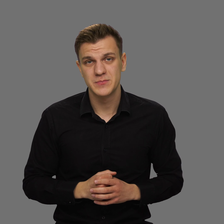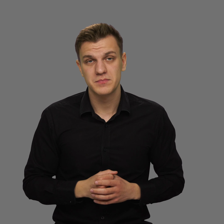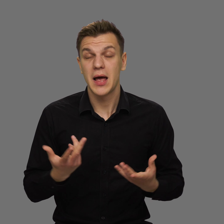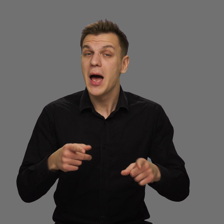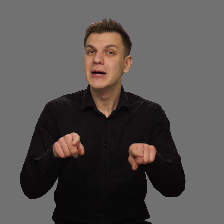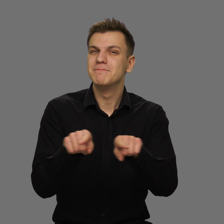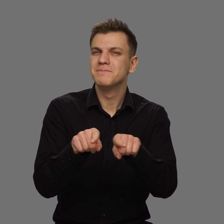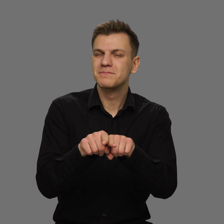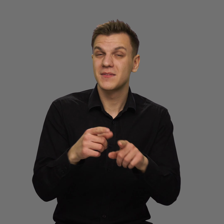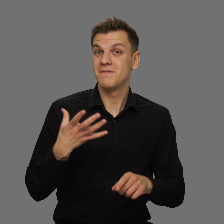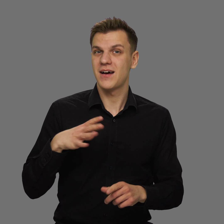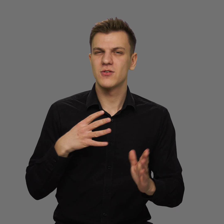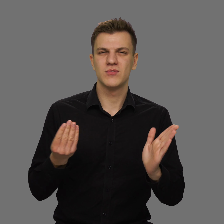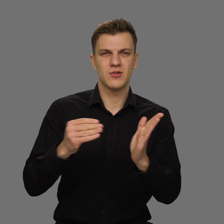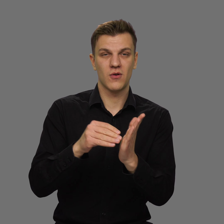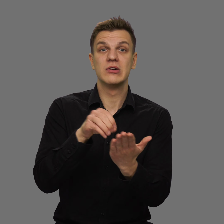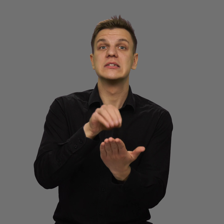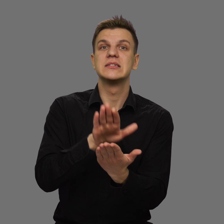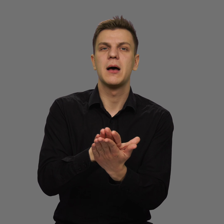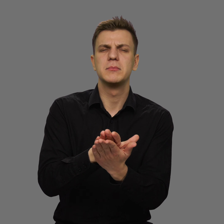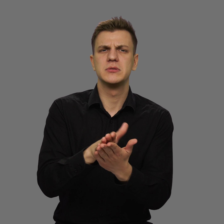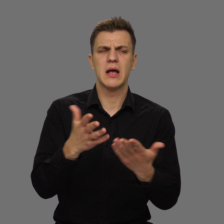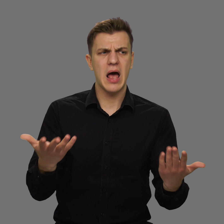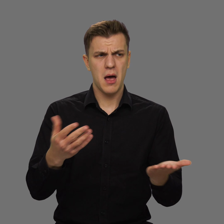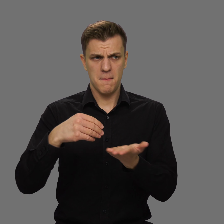At the same time, the contract should contain information about the method of settlement: